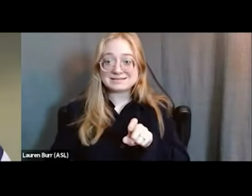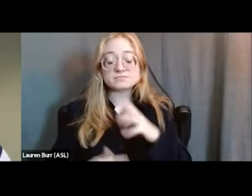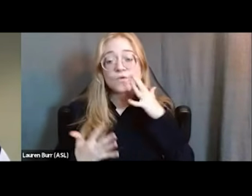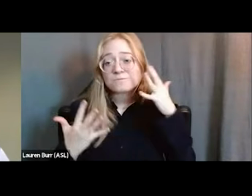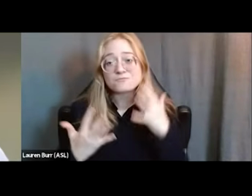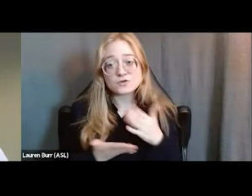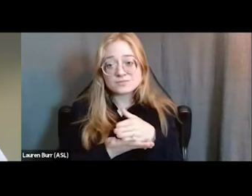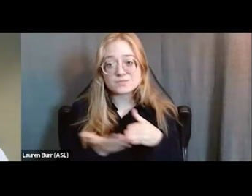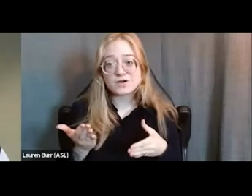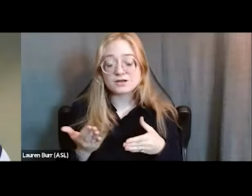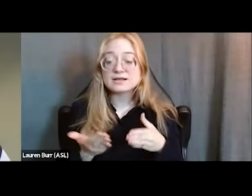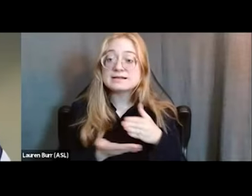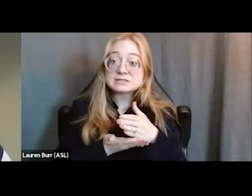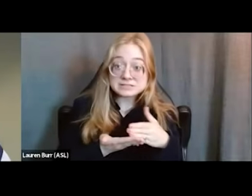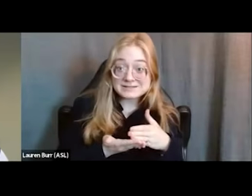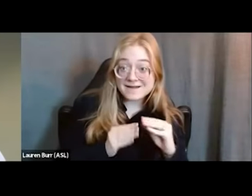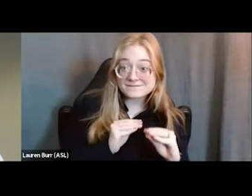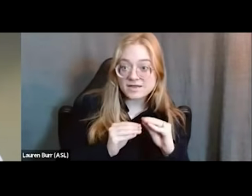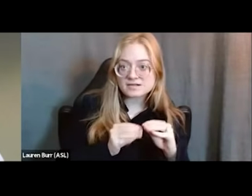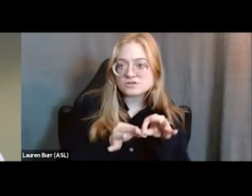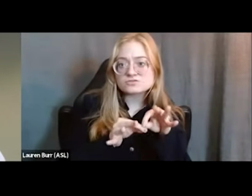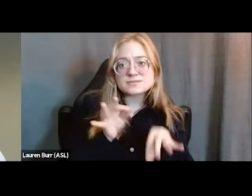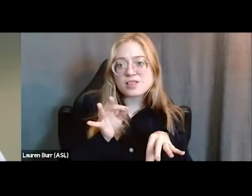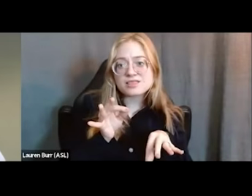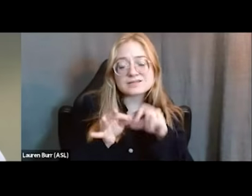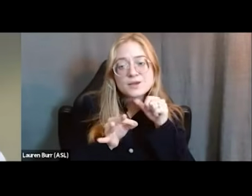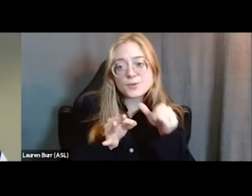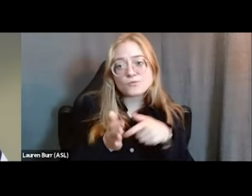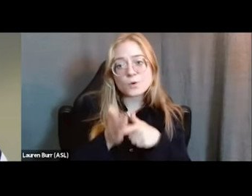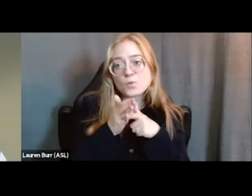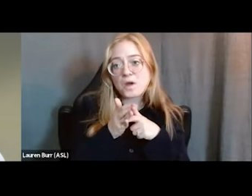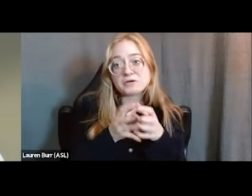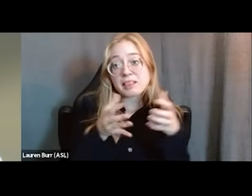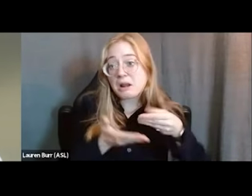is that some of these fixes are very simple and do not require a substantial amount of money,